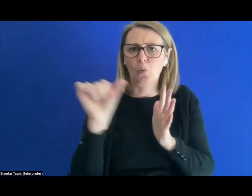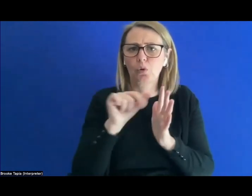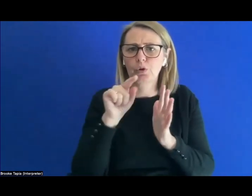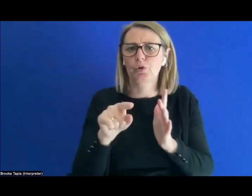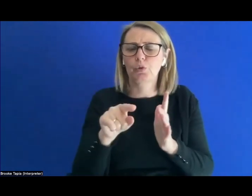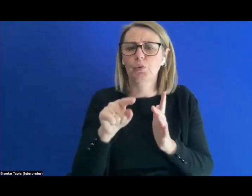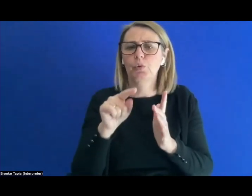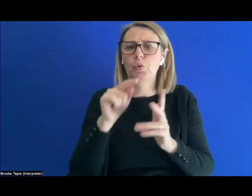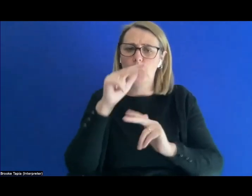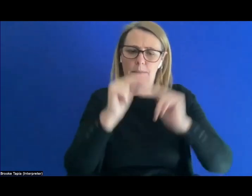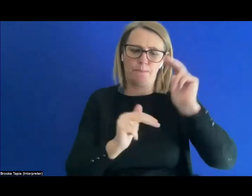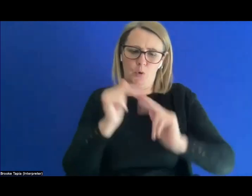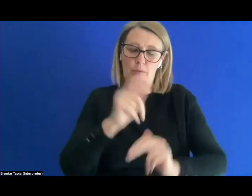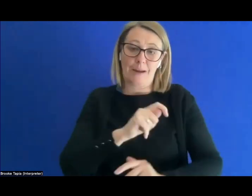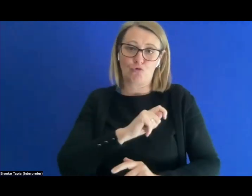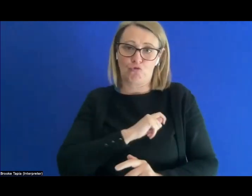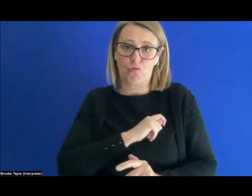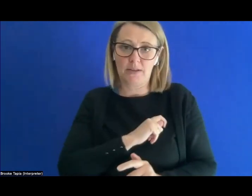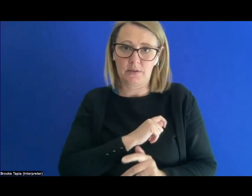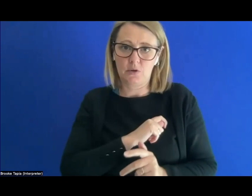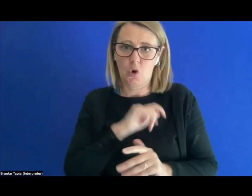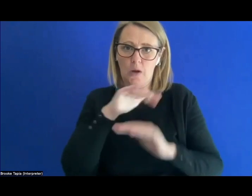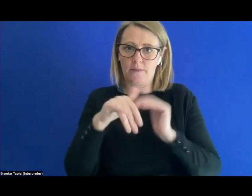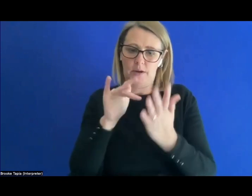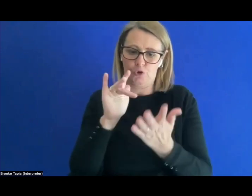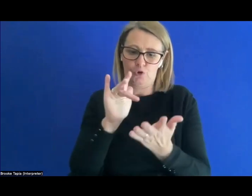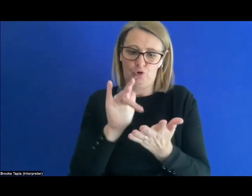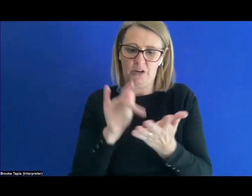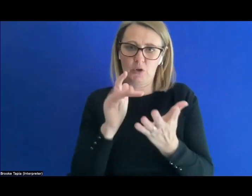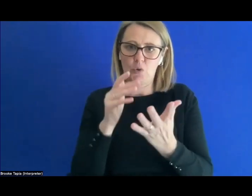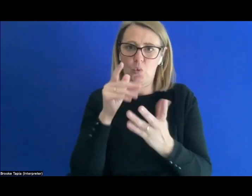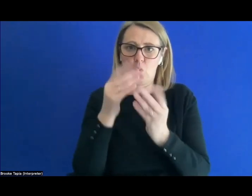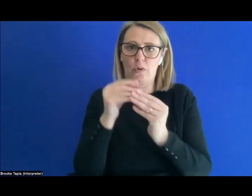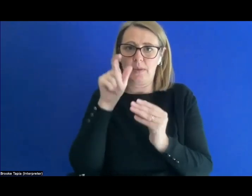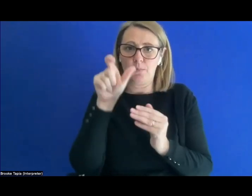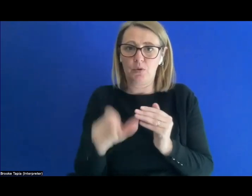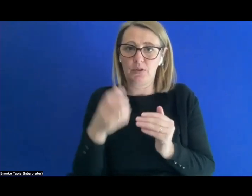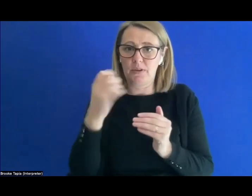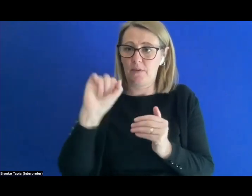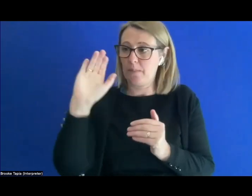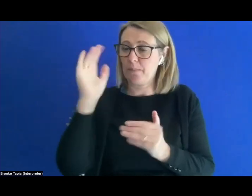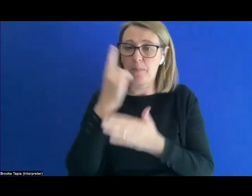building trust around touch with someone who has had negative experiences in the past,